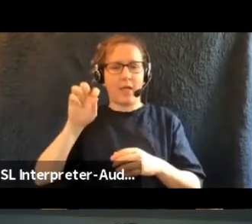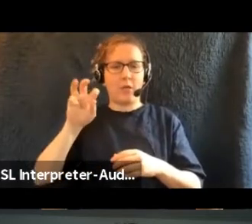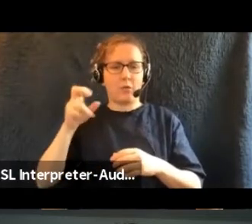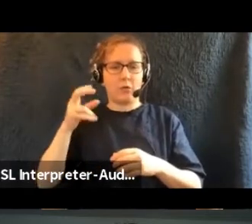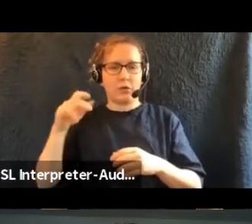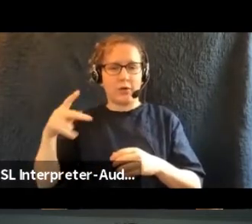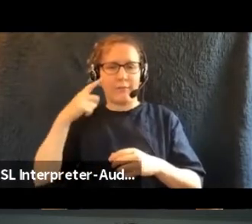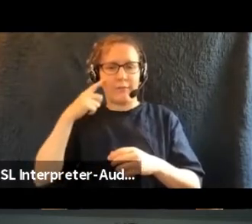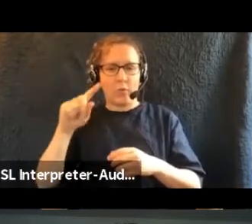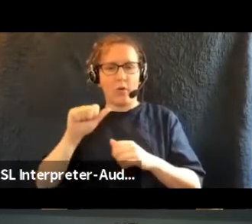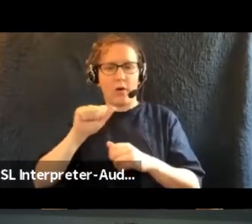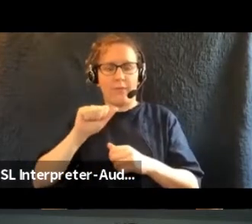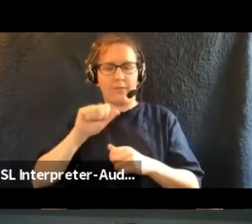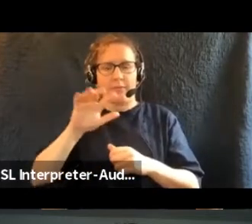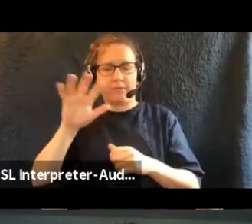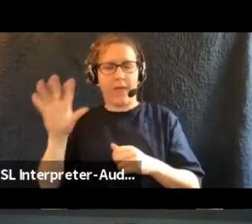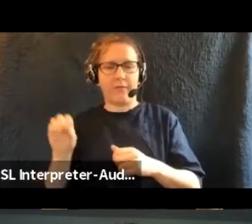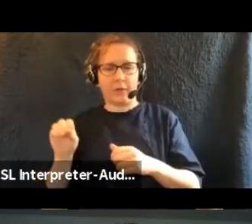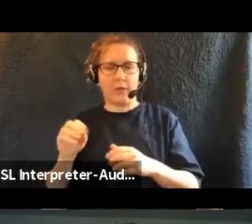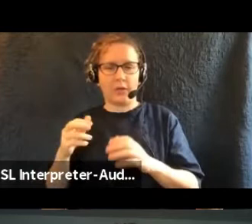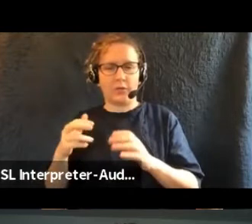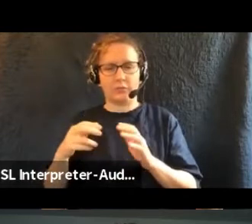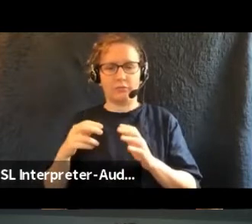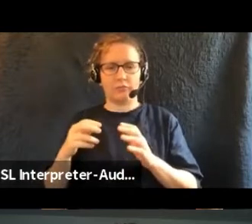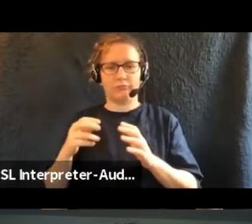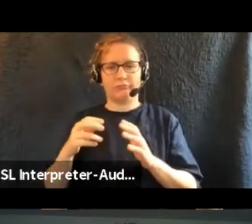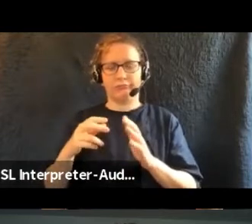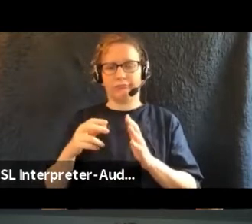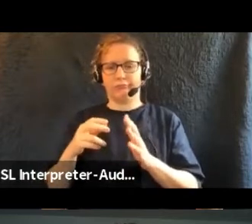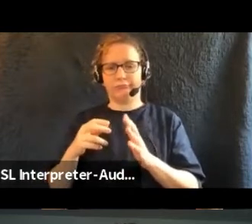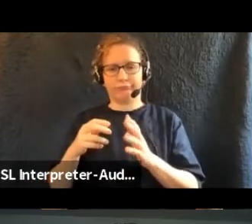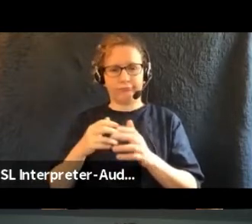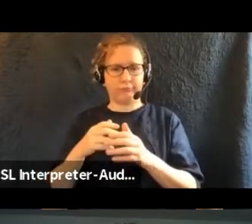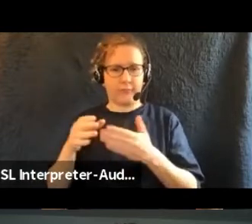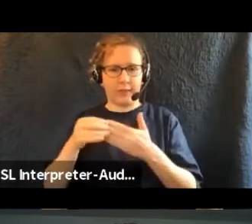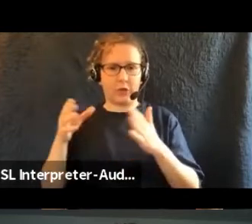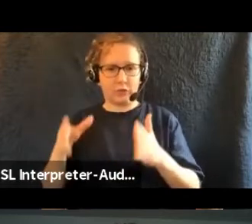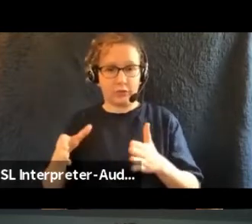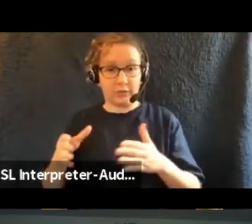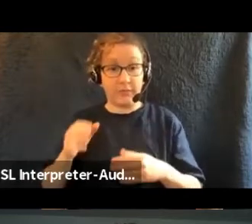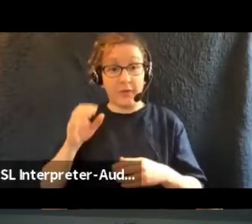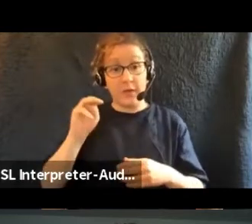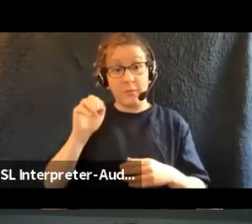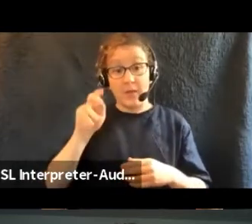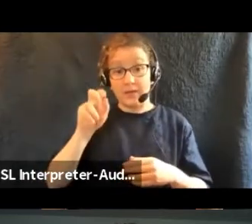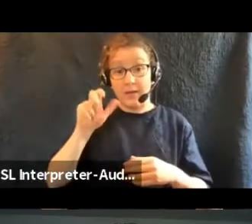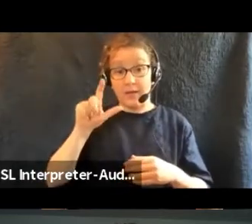So the Mandela Washington Fellowship is the flagship program of the Department of State's